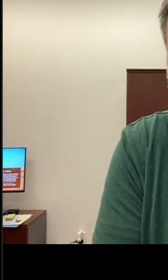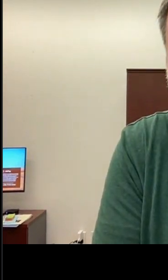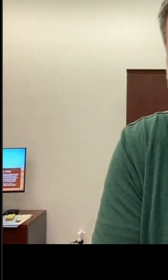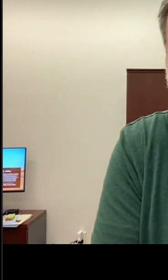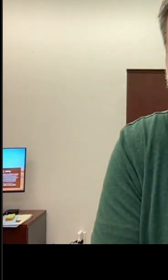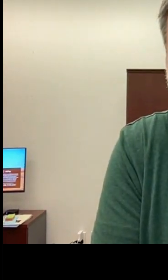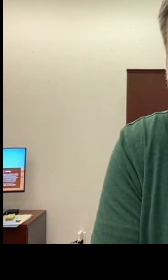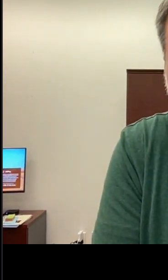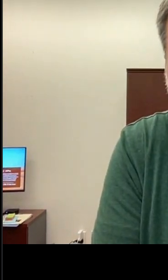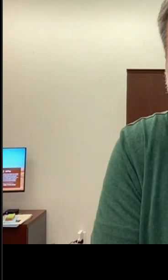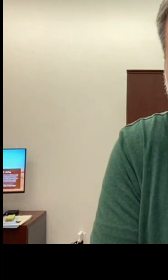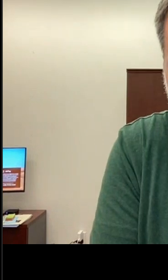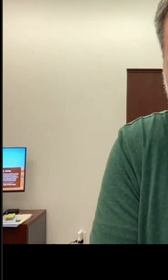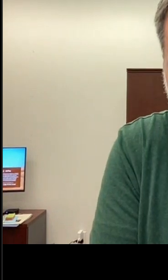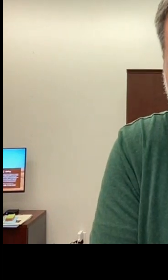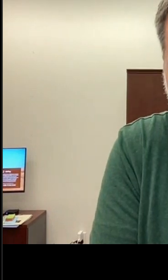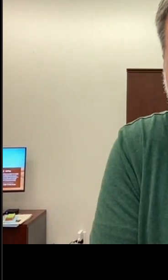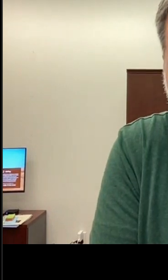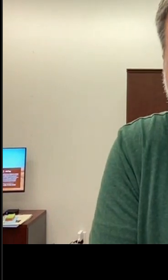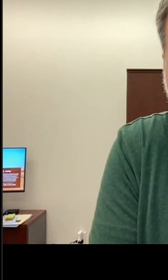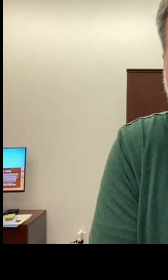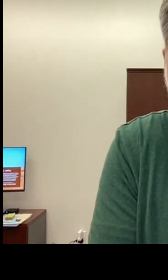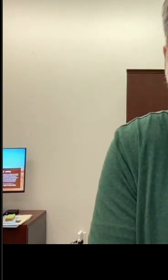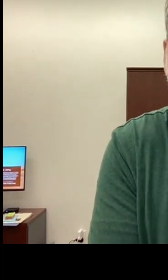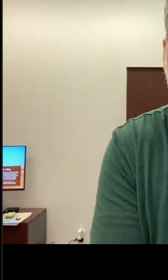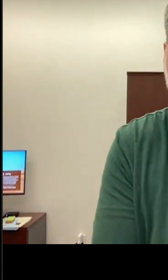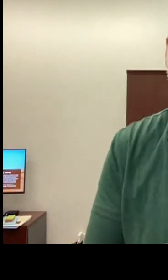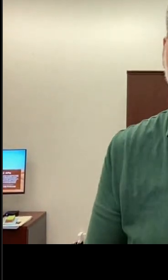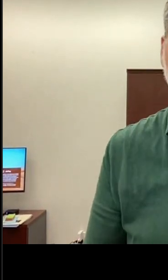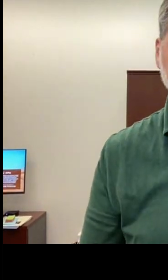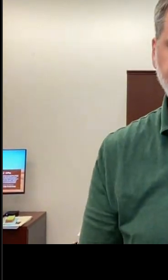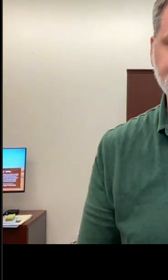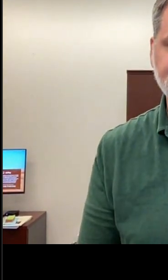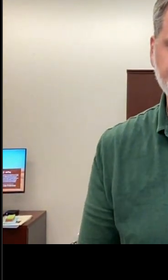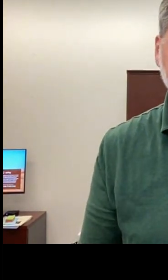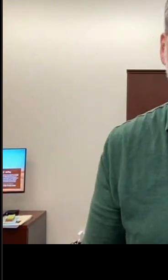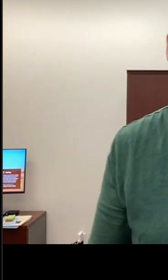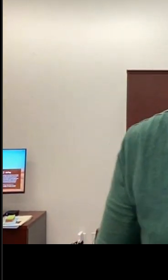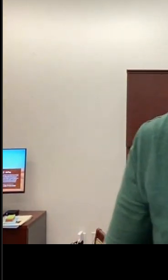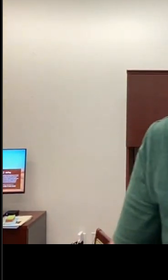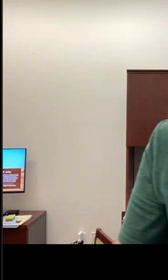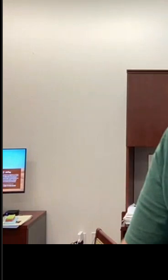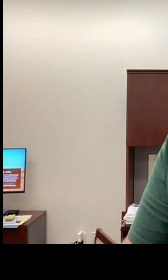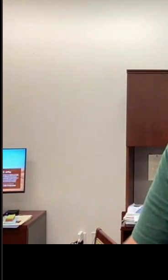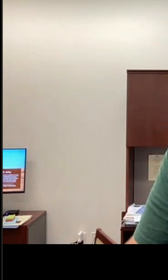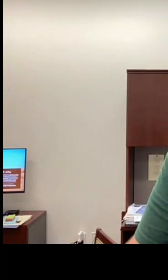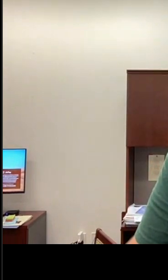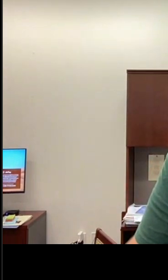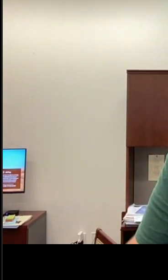tool to take back to your communities as well. Thank you for the additional information.